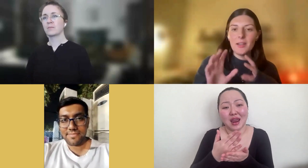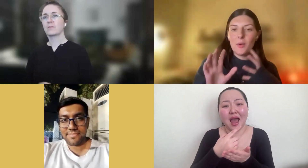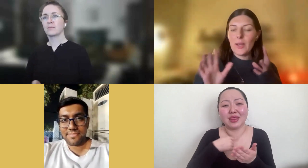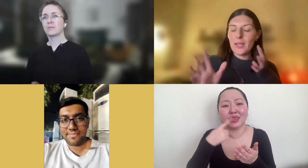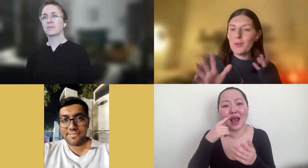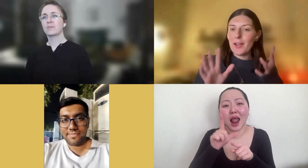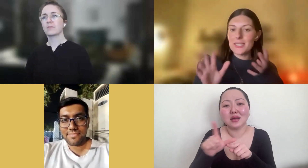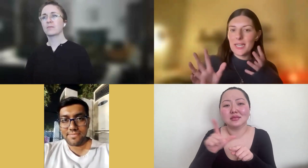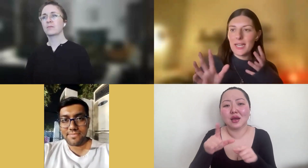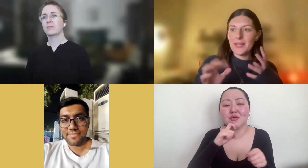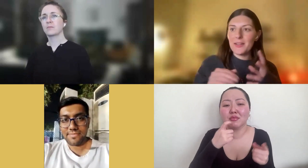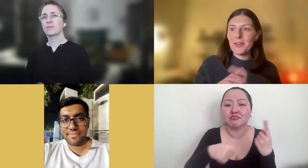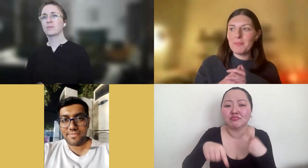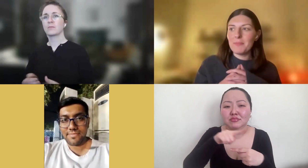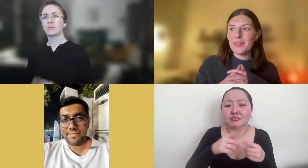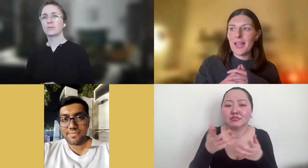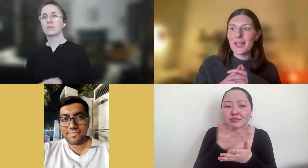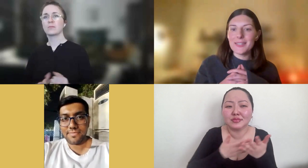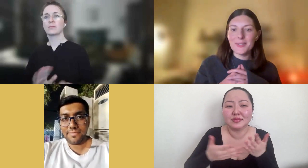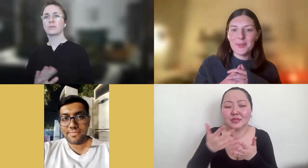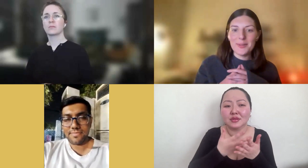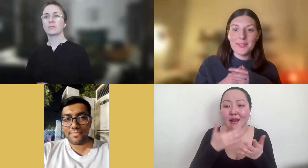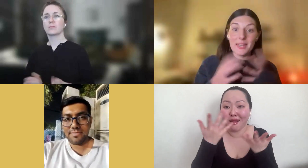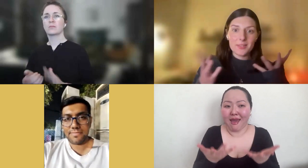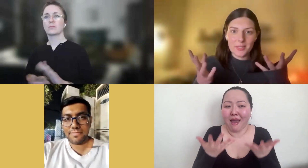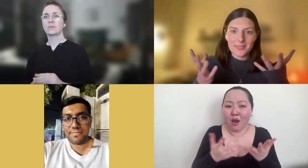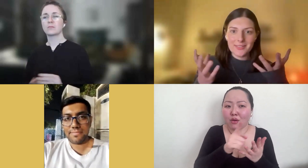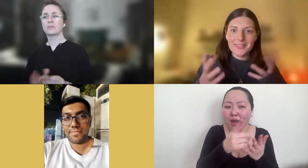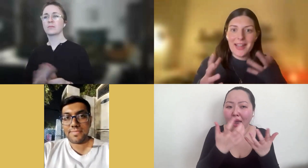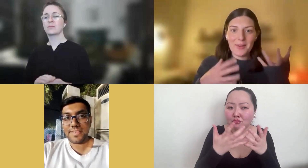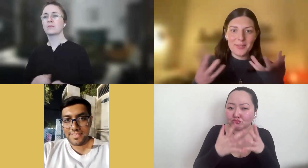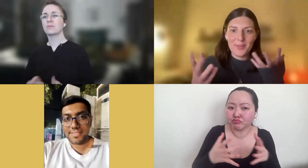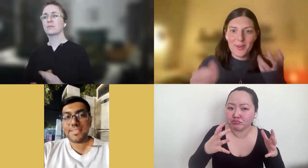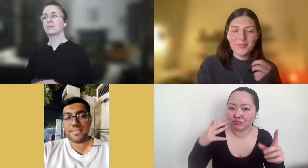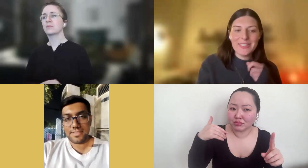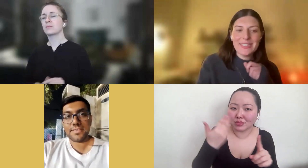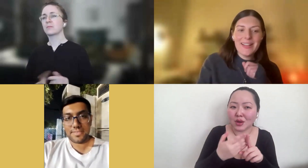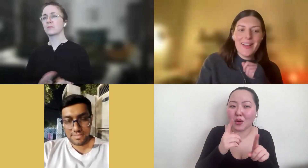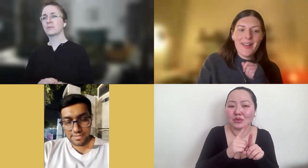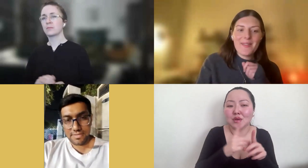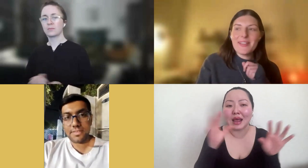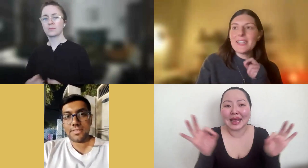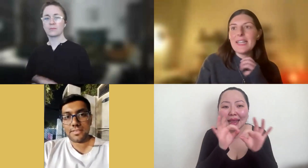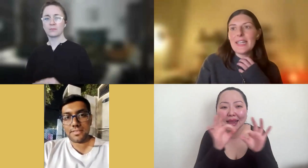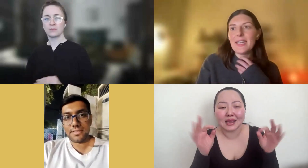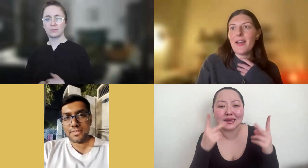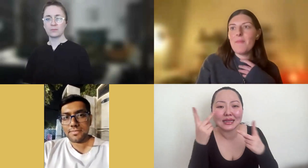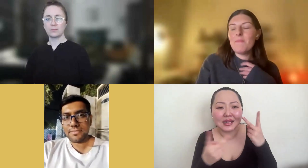into where you are at today and the access around gigs for instance and how it has evolved. Natalie,